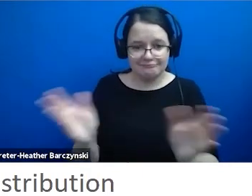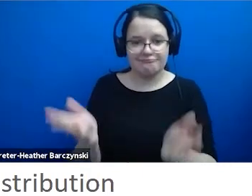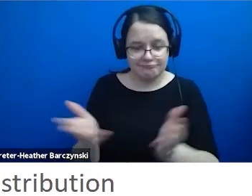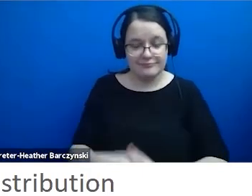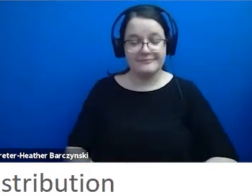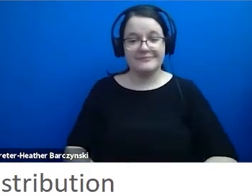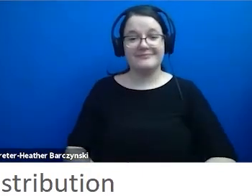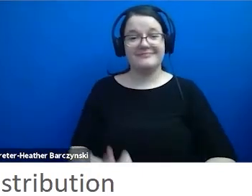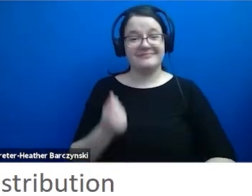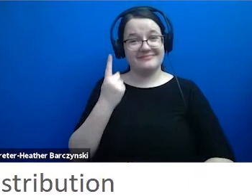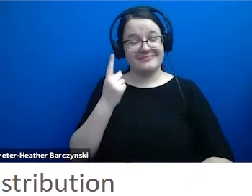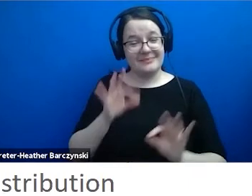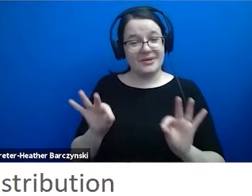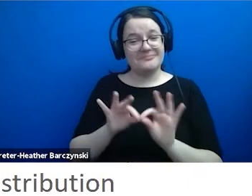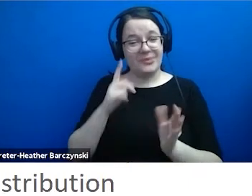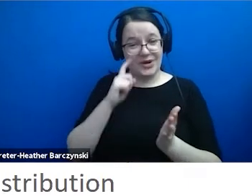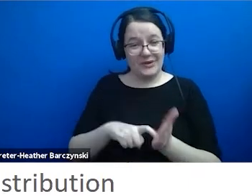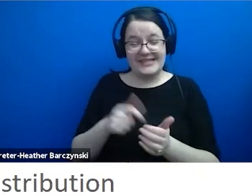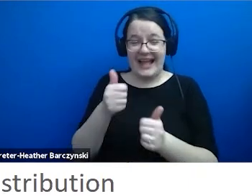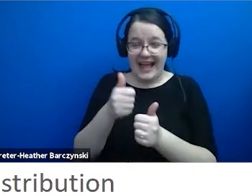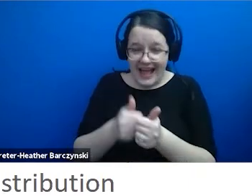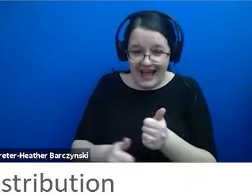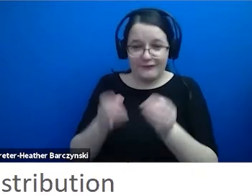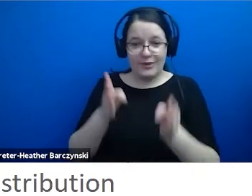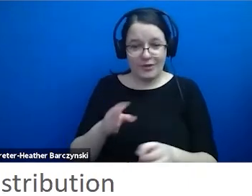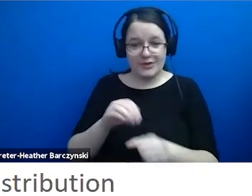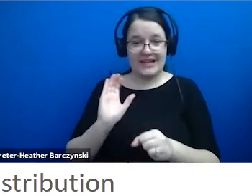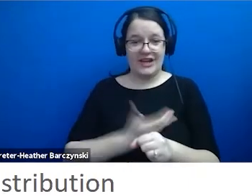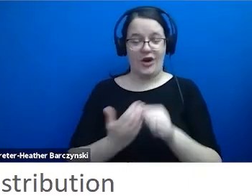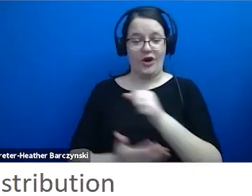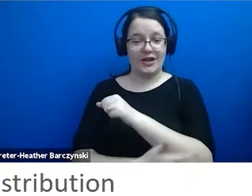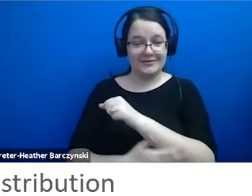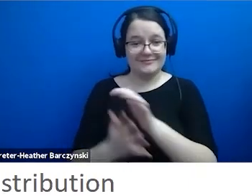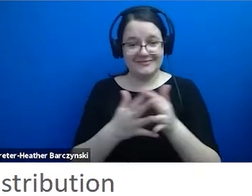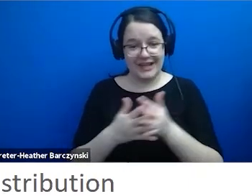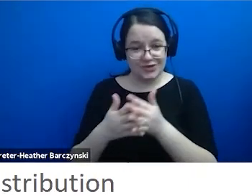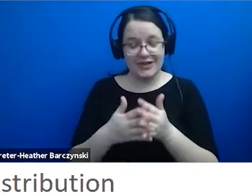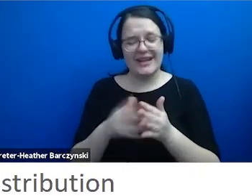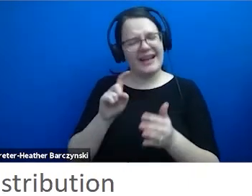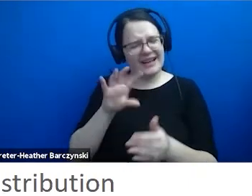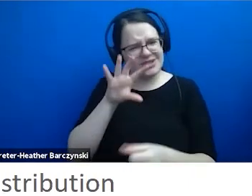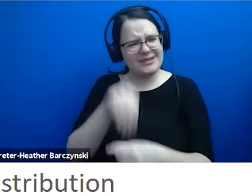single person in our country is going to have to be engaged in this vaccination vaccination effort